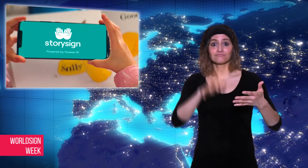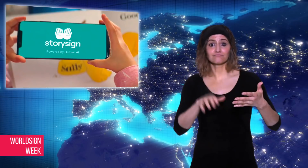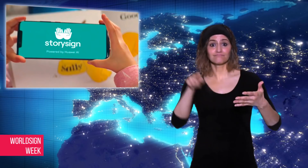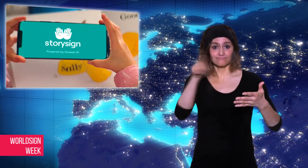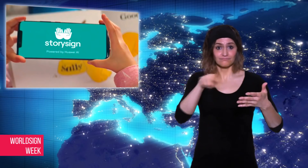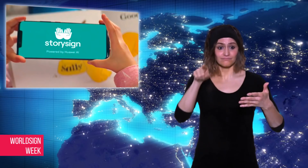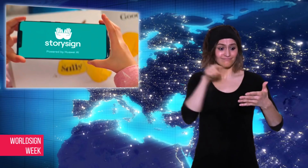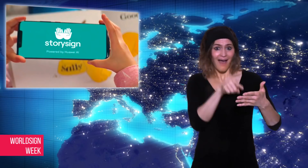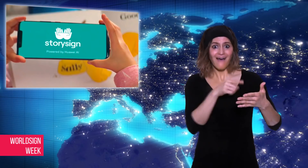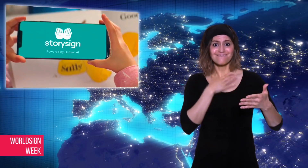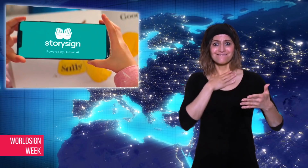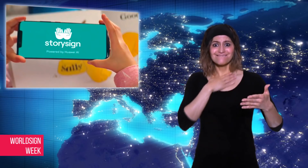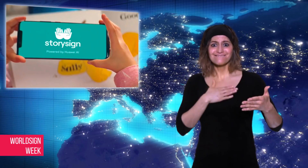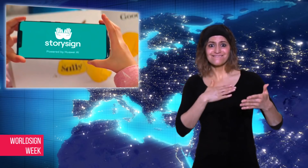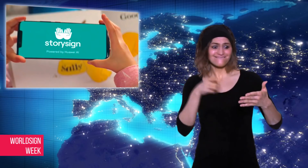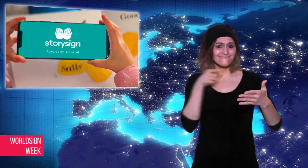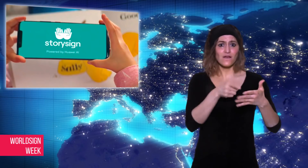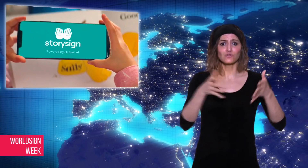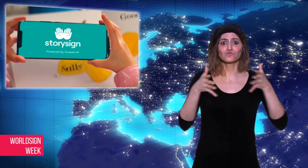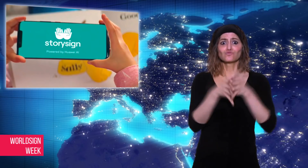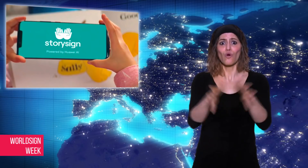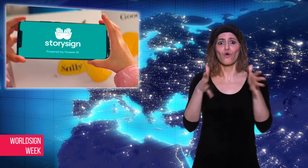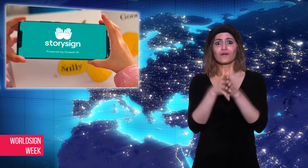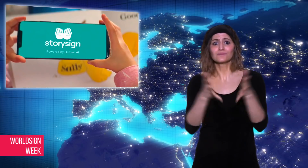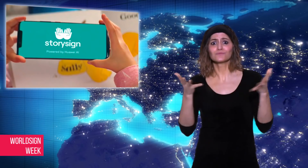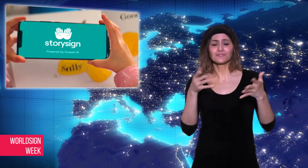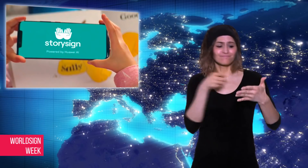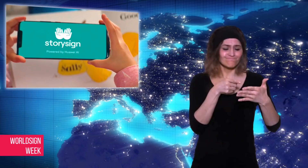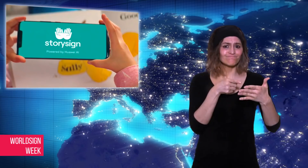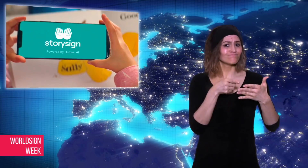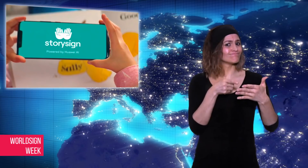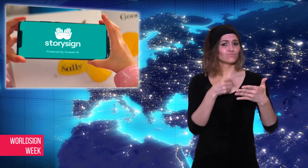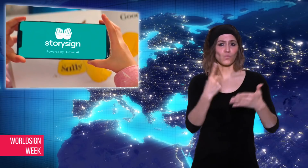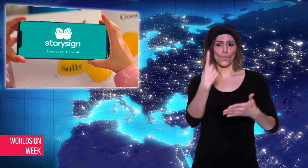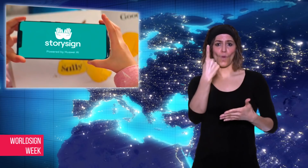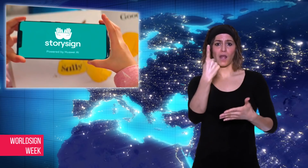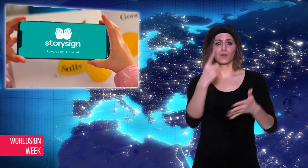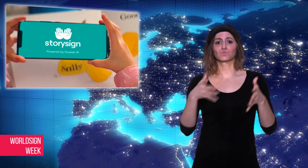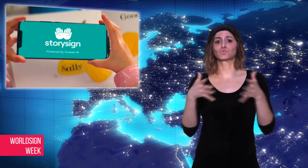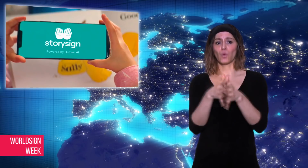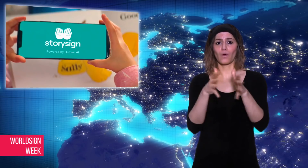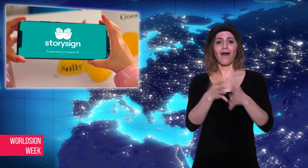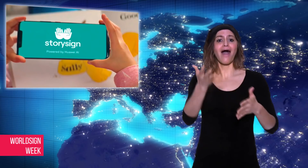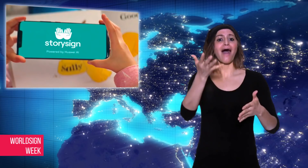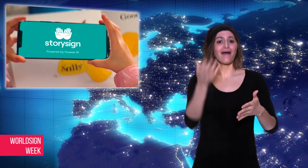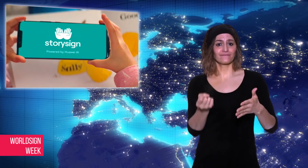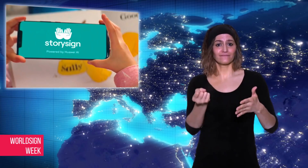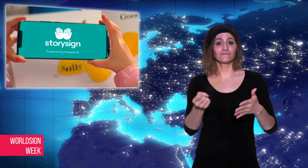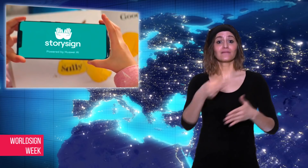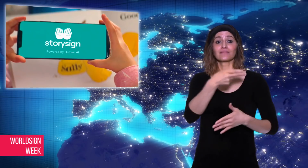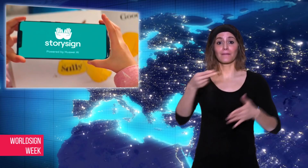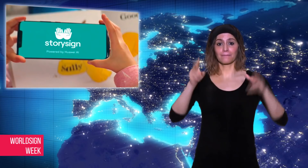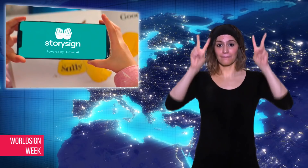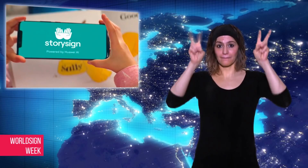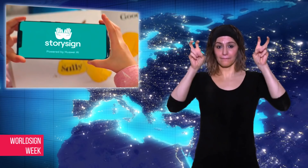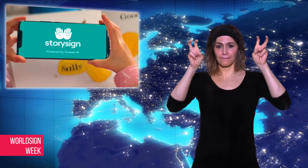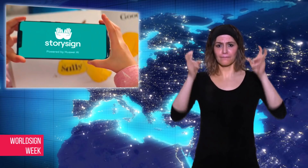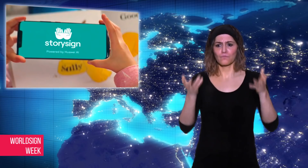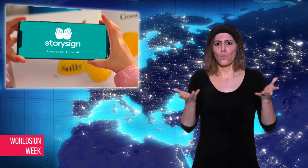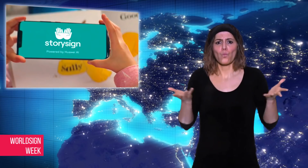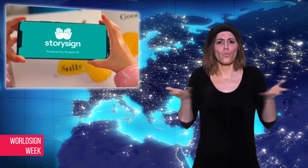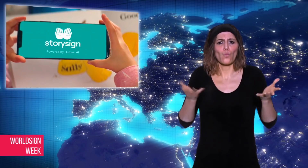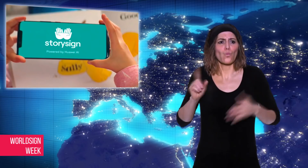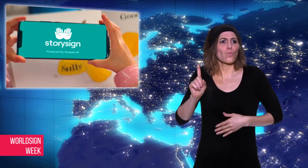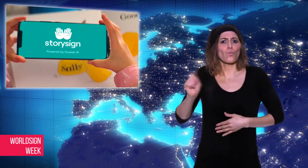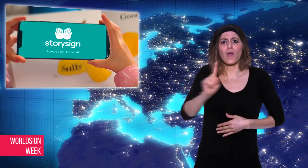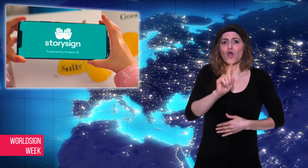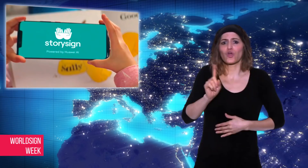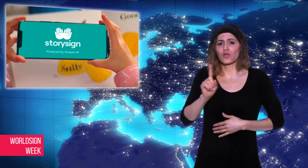Android users can download for free.